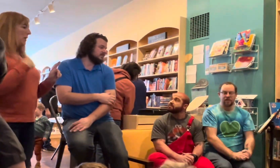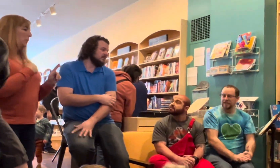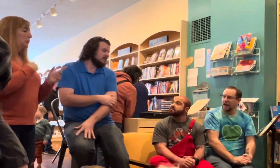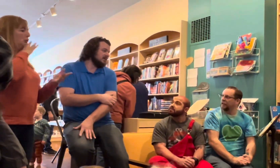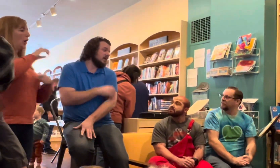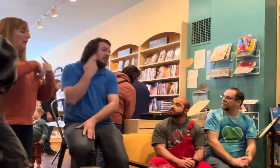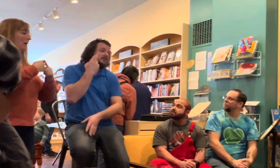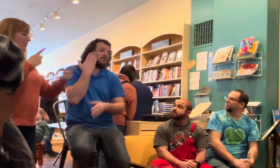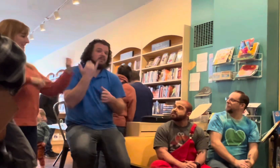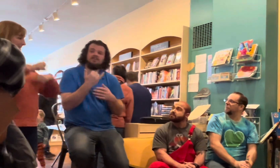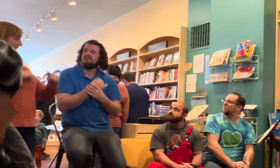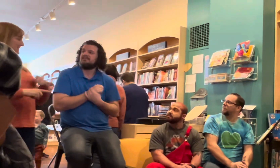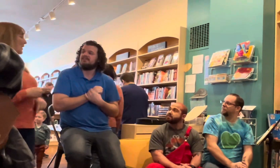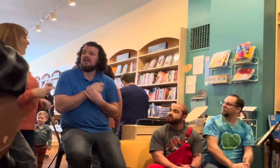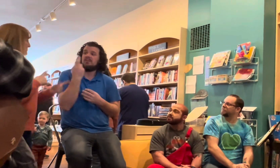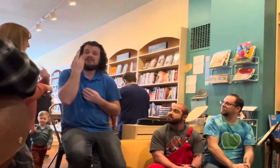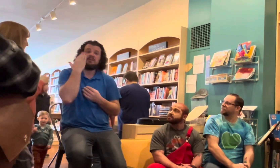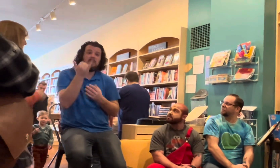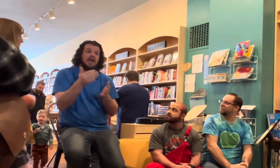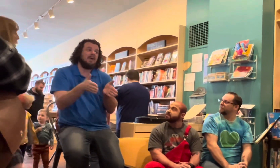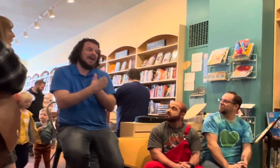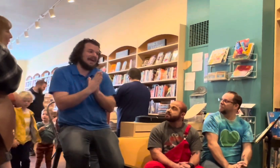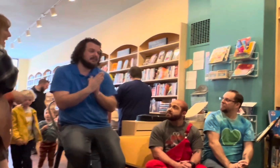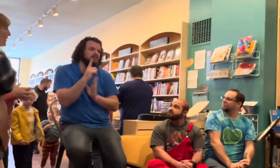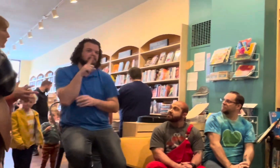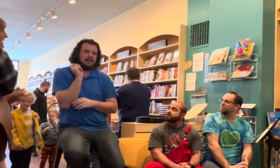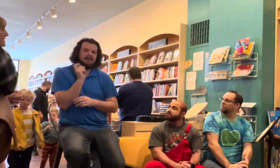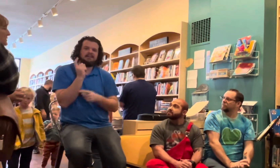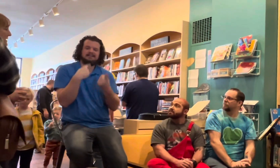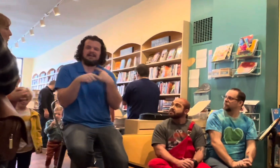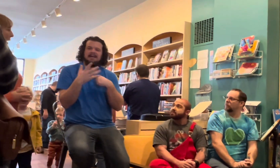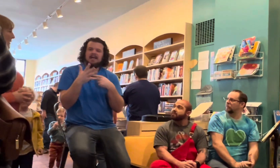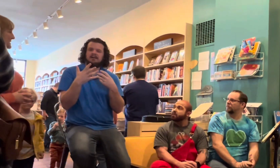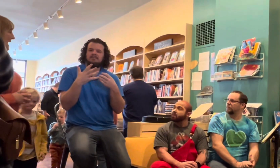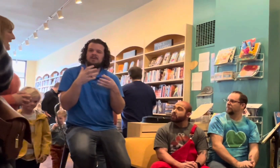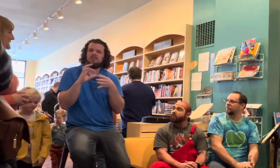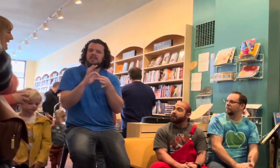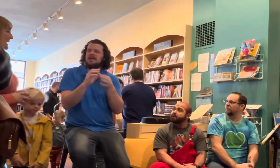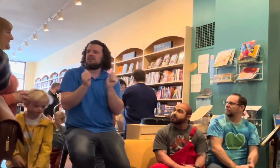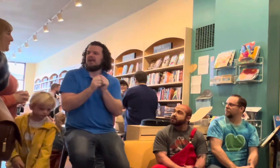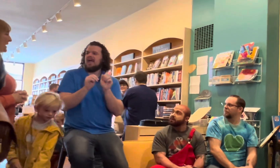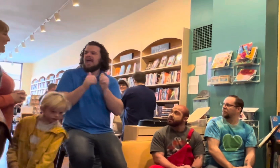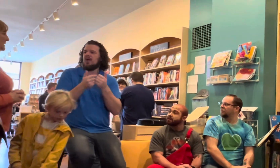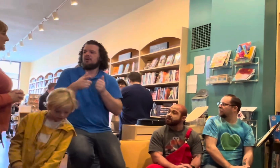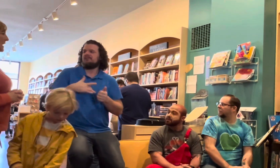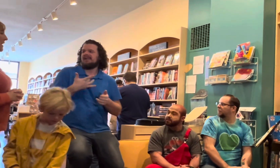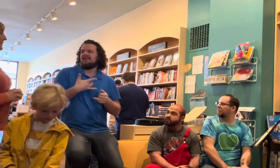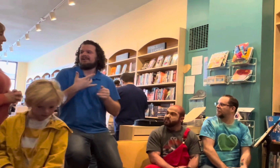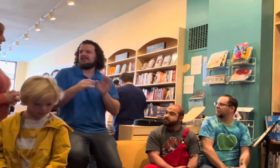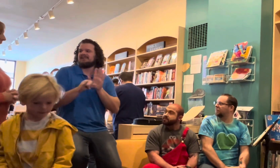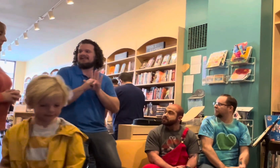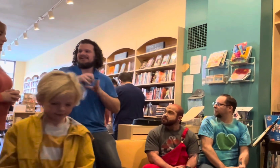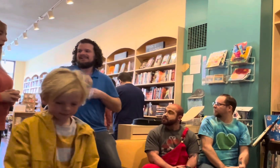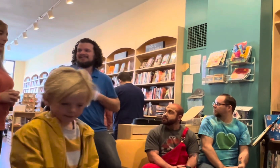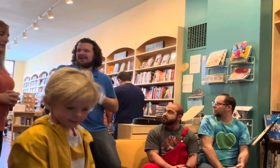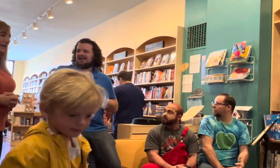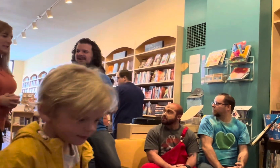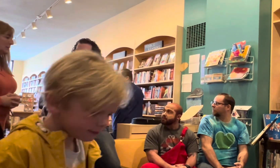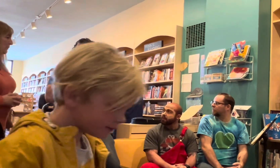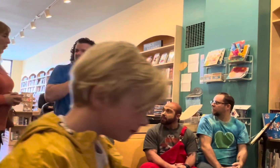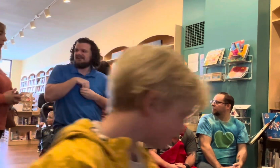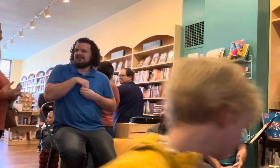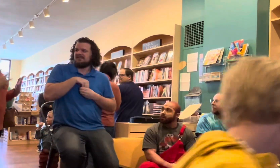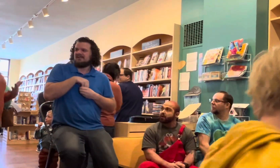the signs. ZAE: Okay, the reason why I was asking is because the signs are related to more what you